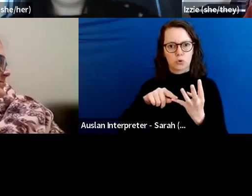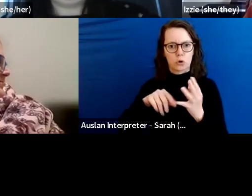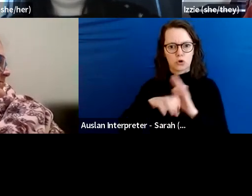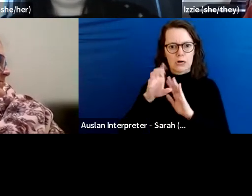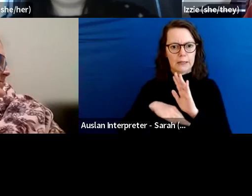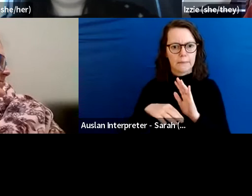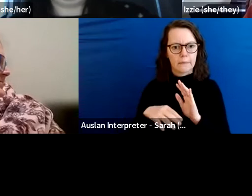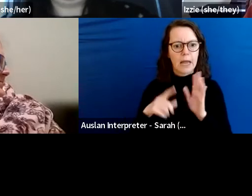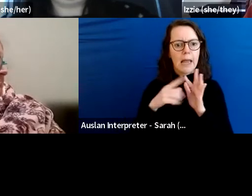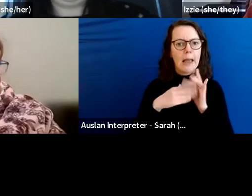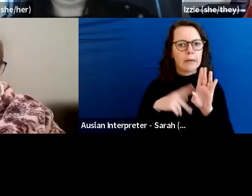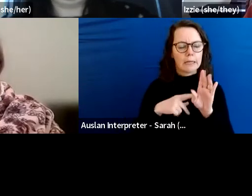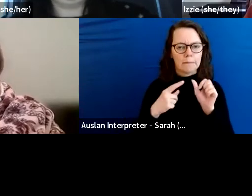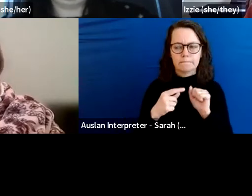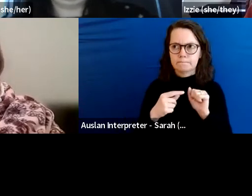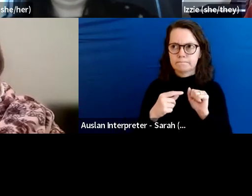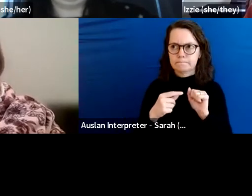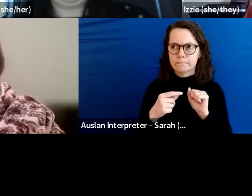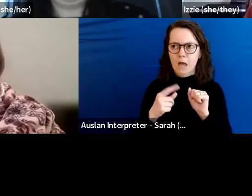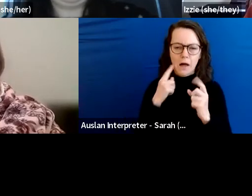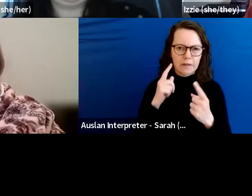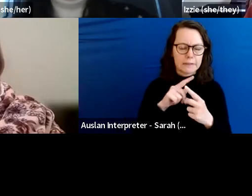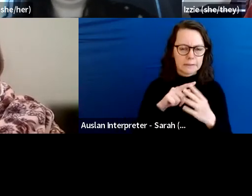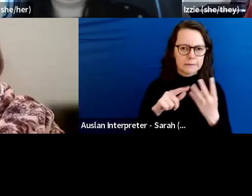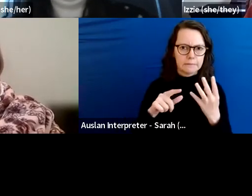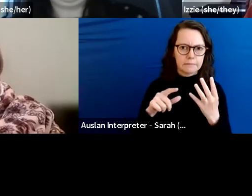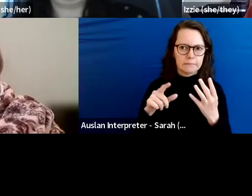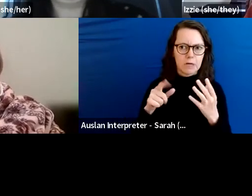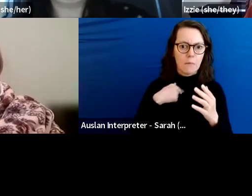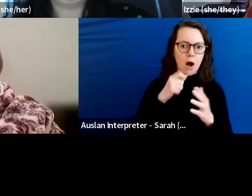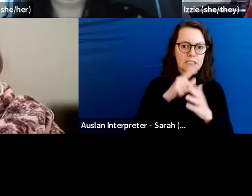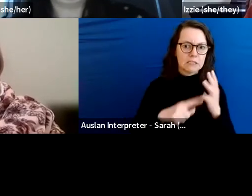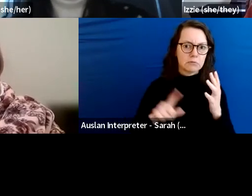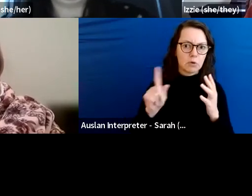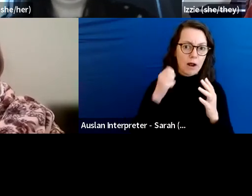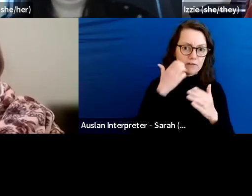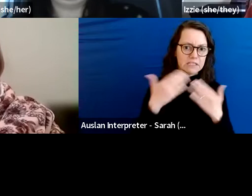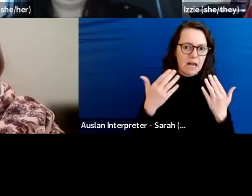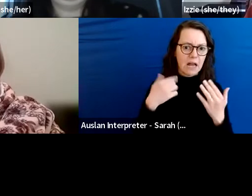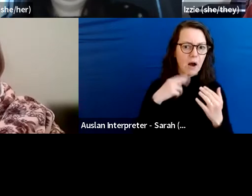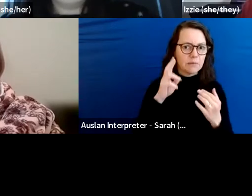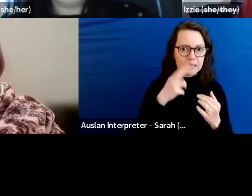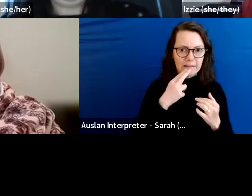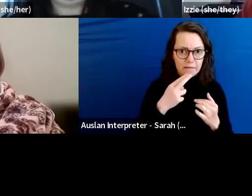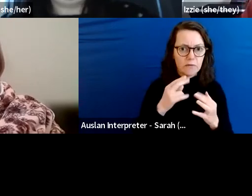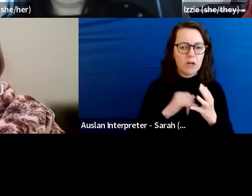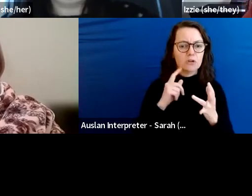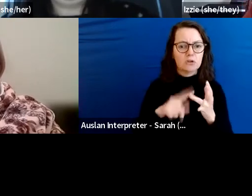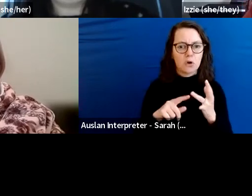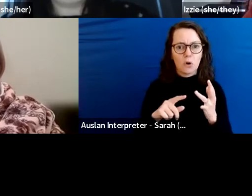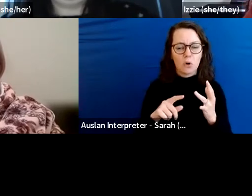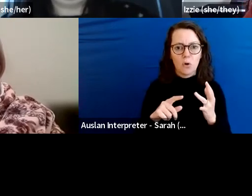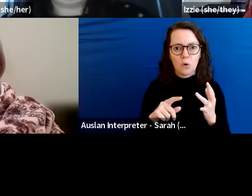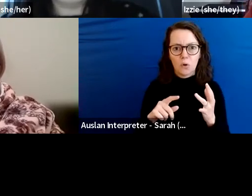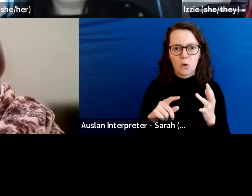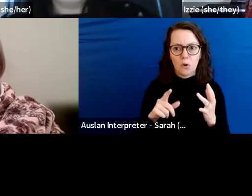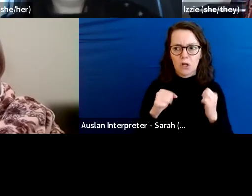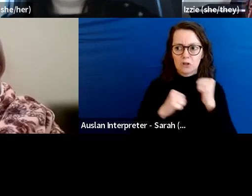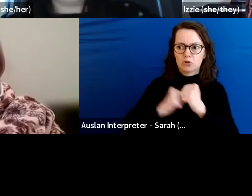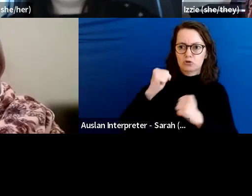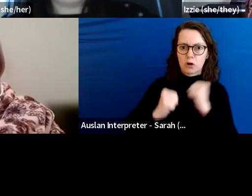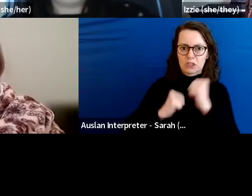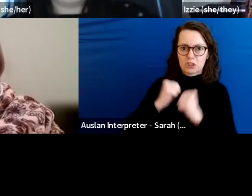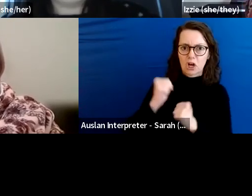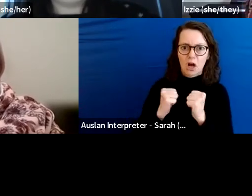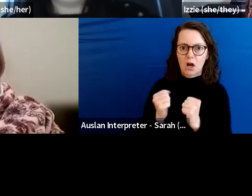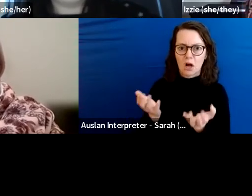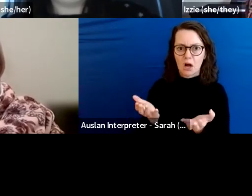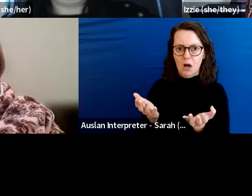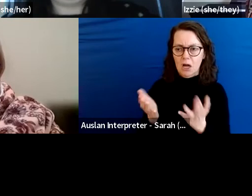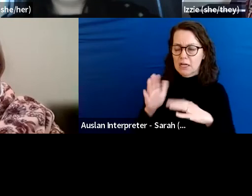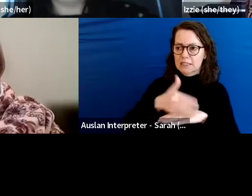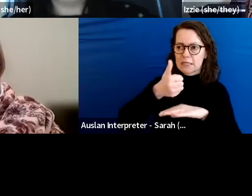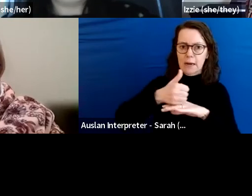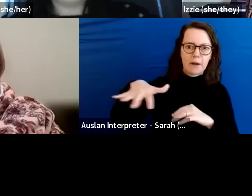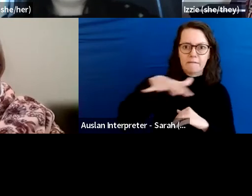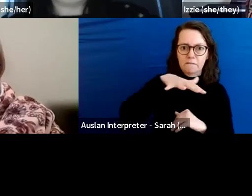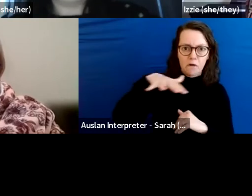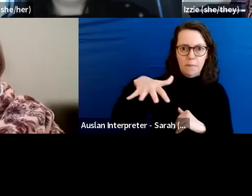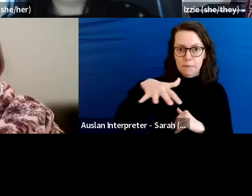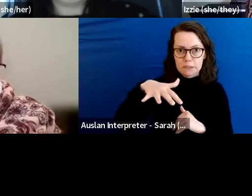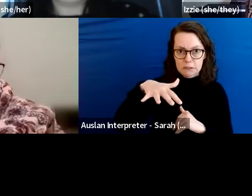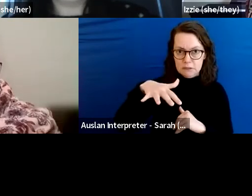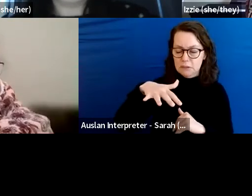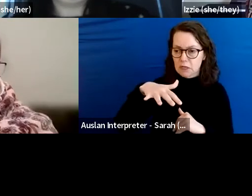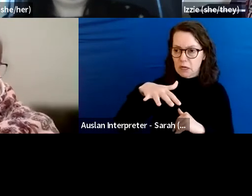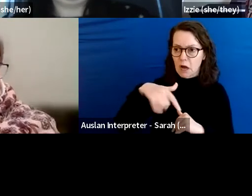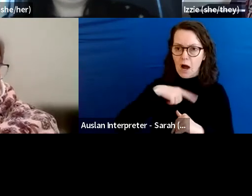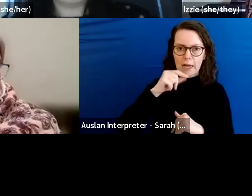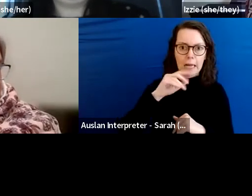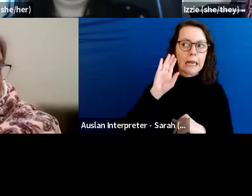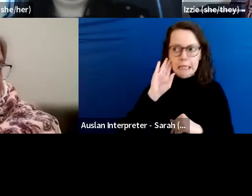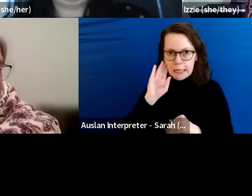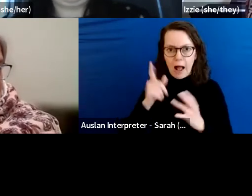I think there's a part it's kind of fell into both of those categories obviously as my main disability that impacts me day to day is my deafness. So having the structure where, you know, we set up an environment that allows me to be able to hear the other